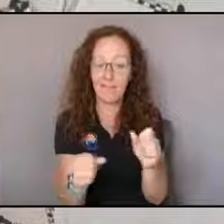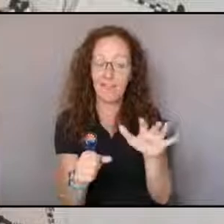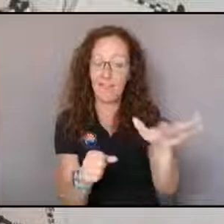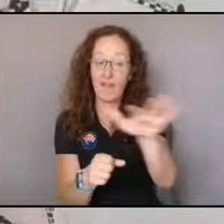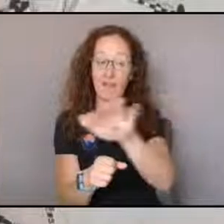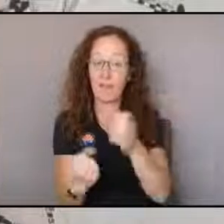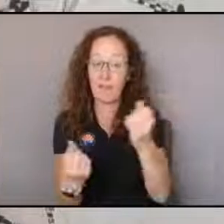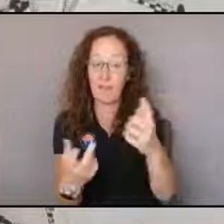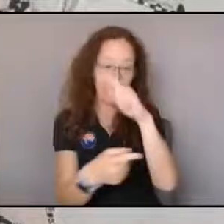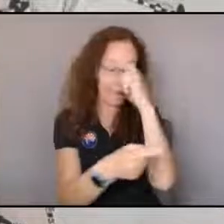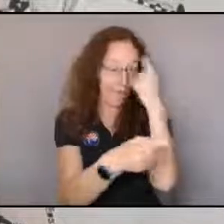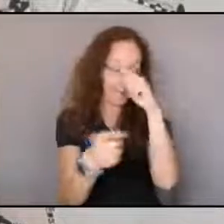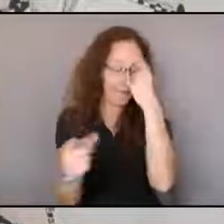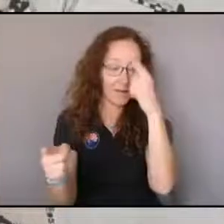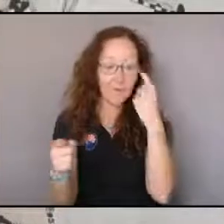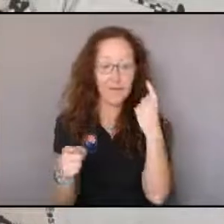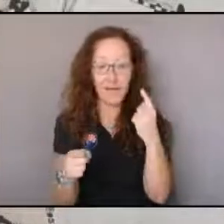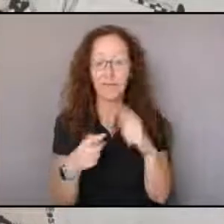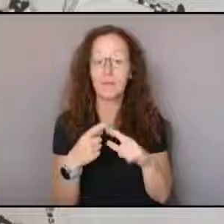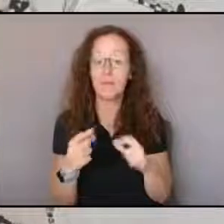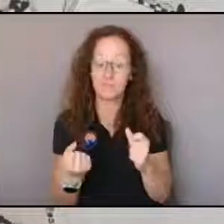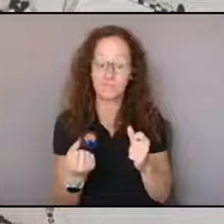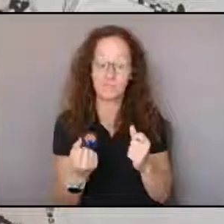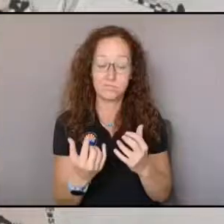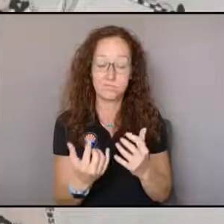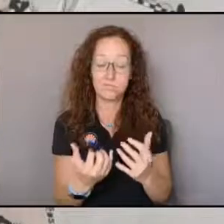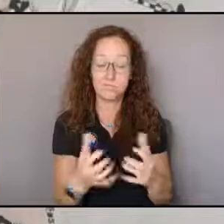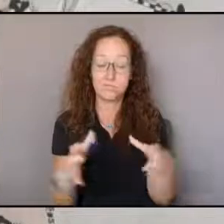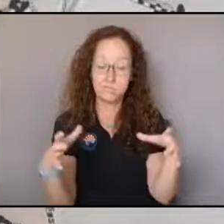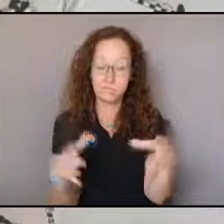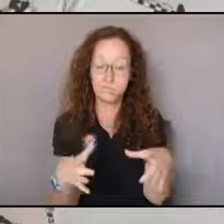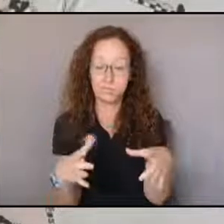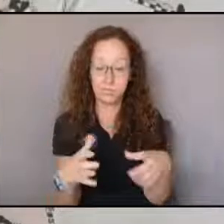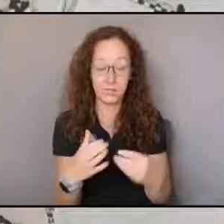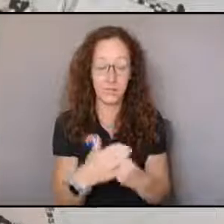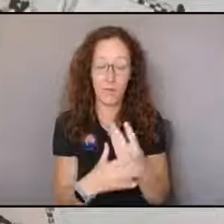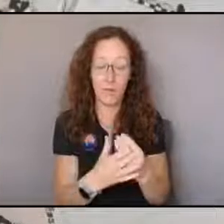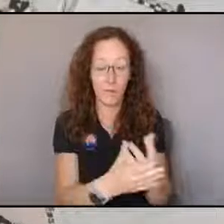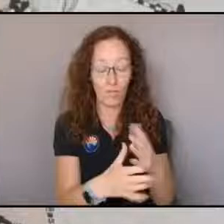THERE IS A LOT OF BLACK IN THAT AREA, BUT A GOOD POCKET